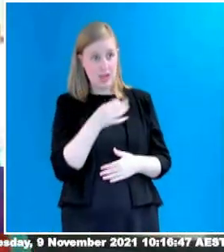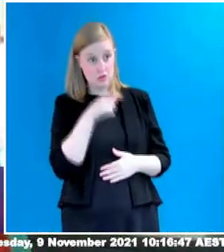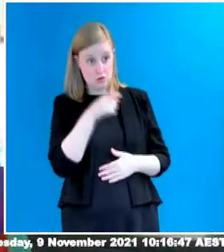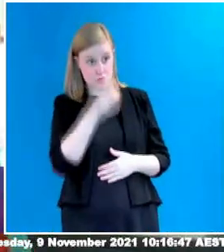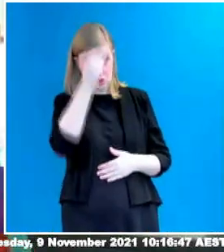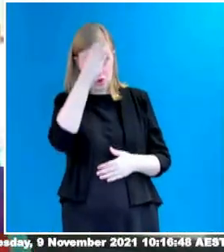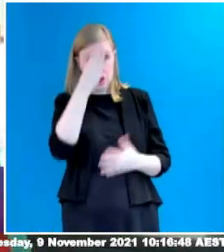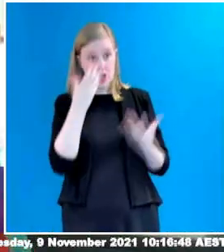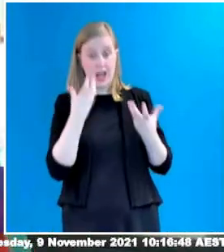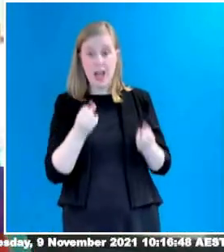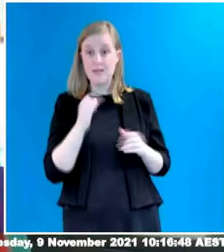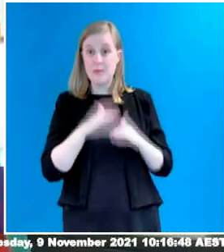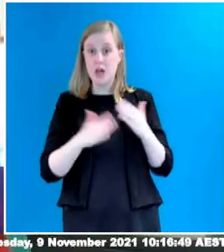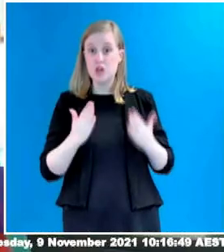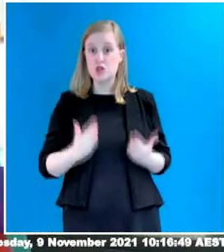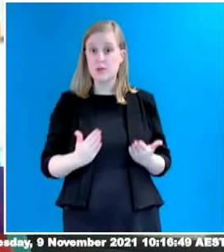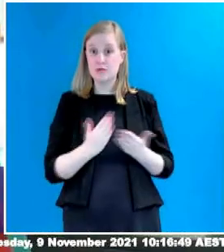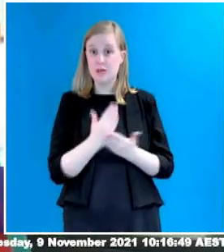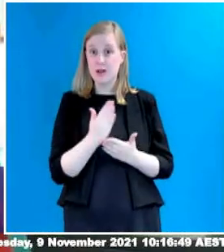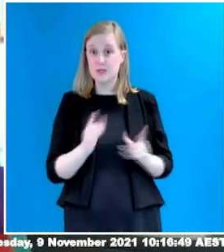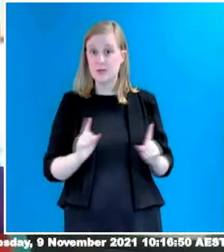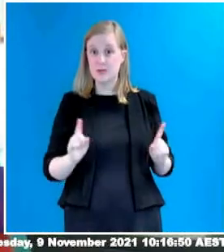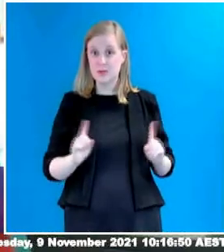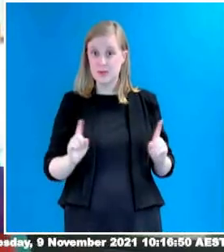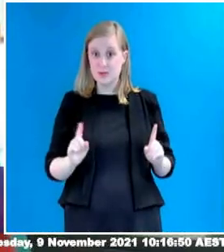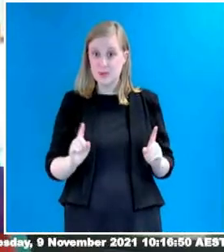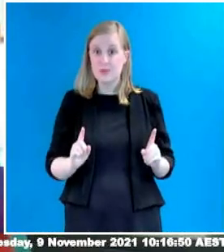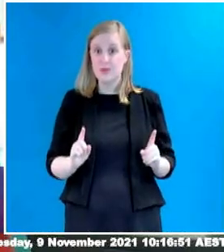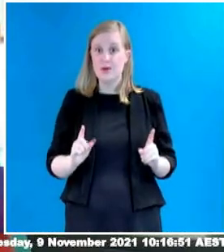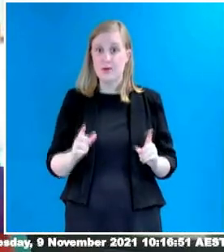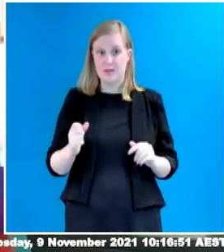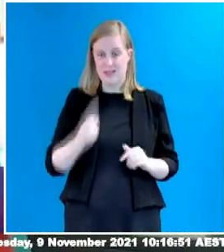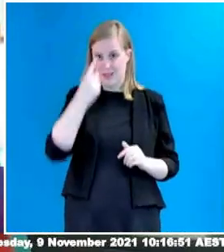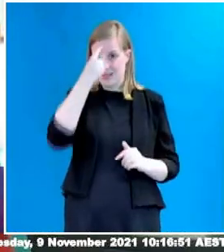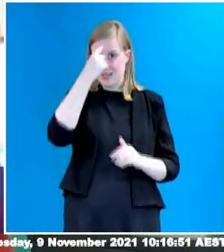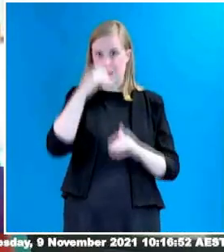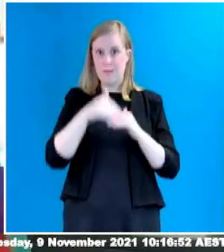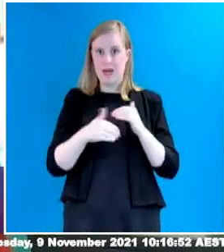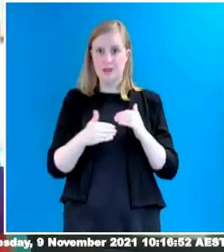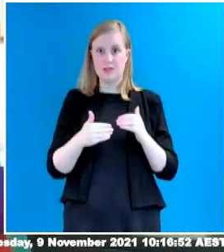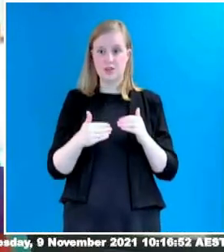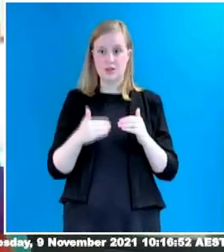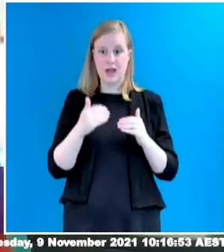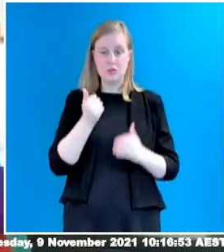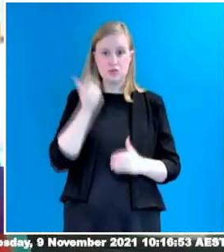particularly vulnerable people, including people with disability and Aboriginal and Torres Strait Islander people.